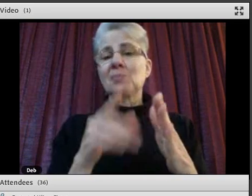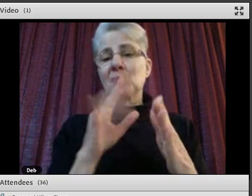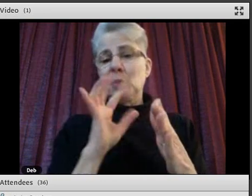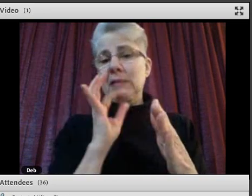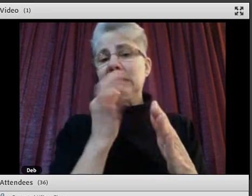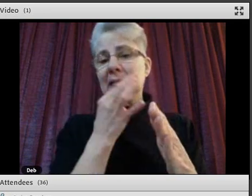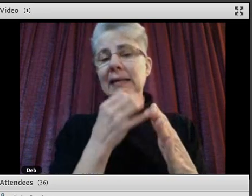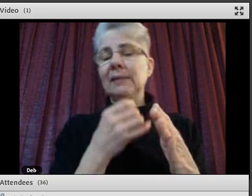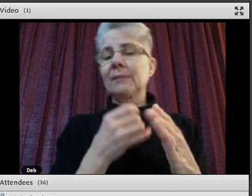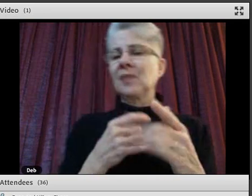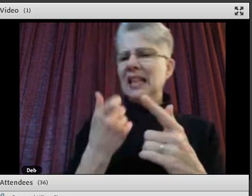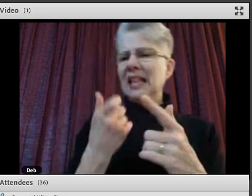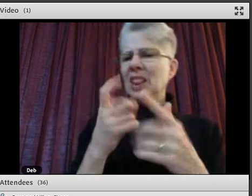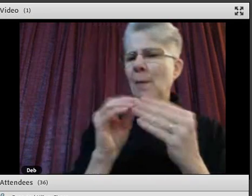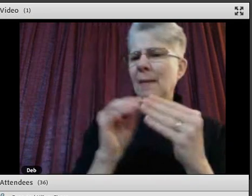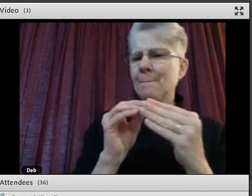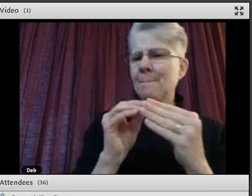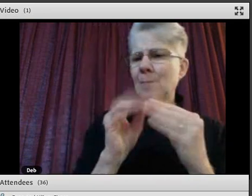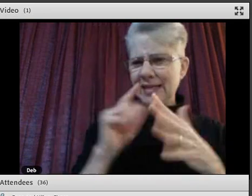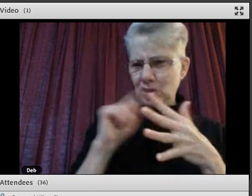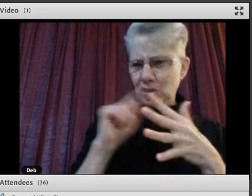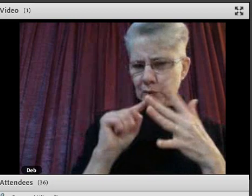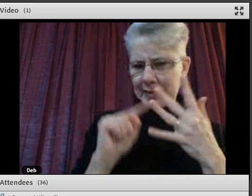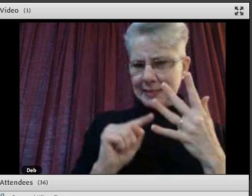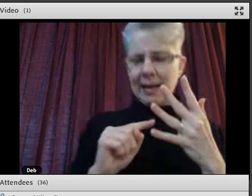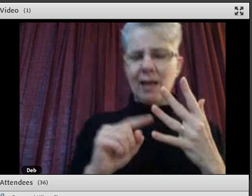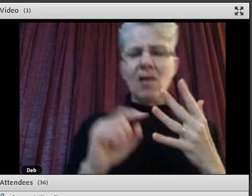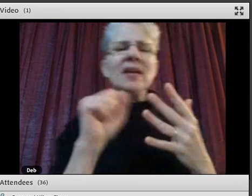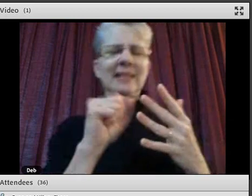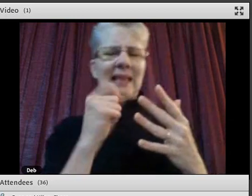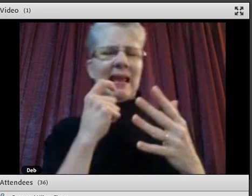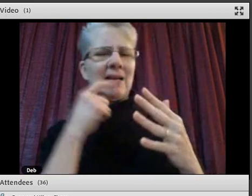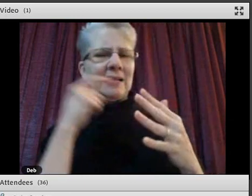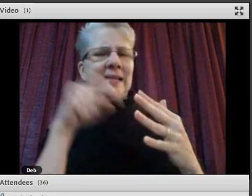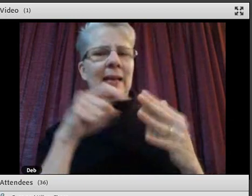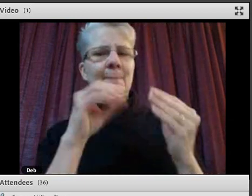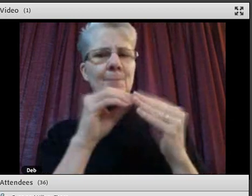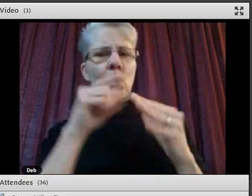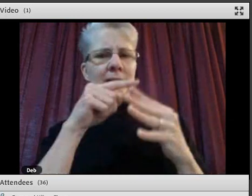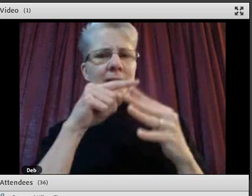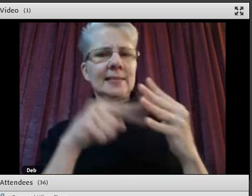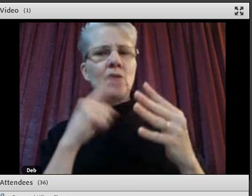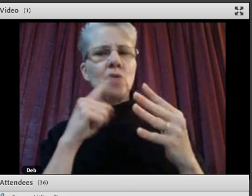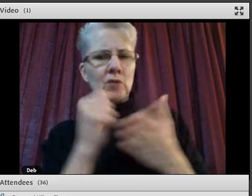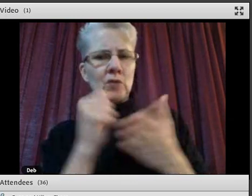Ryan: Pretty neat project. It takes a little more attention to detail. Hilary: Yeah, yeah.